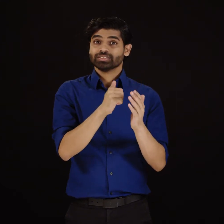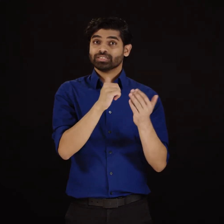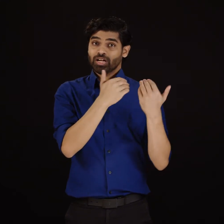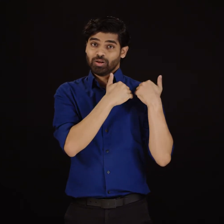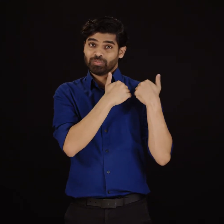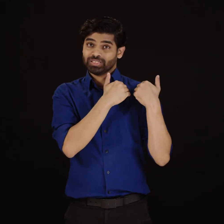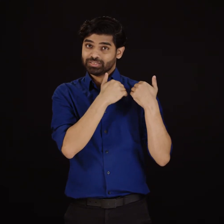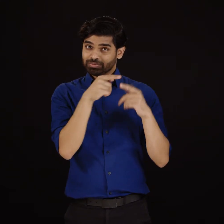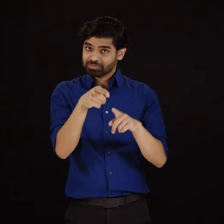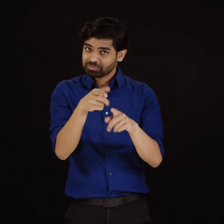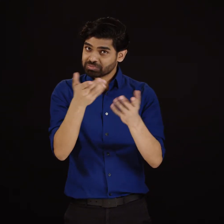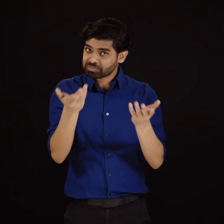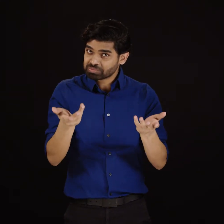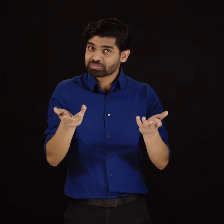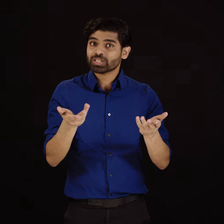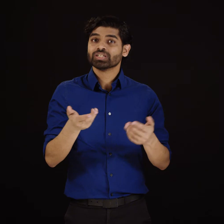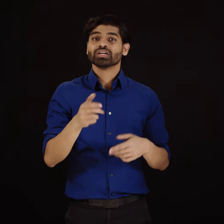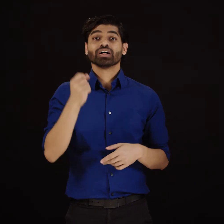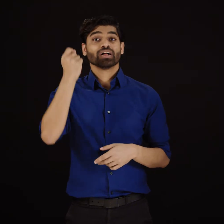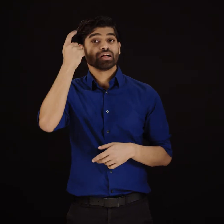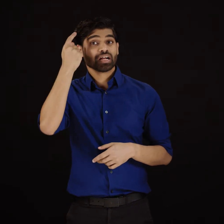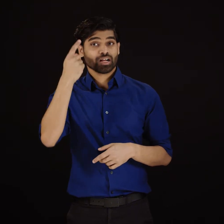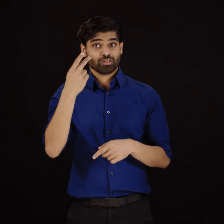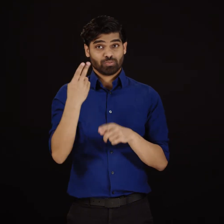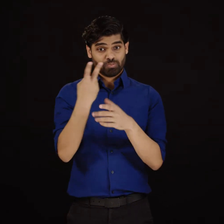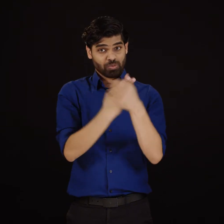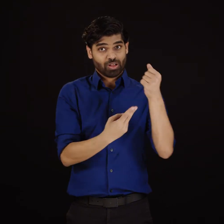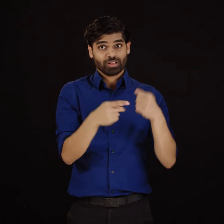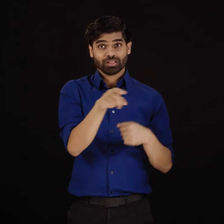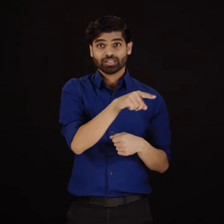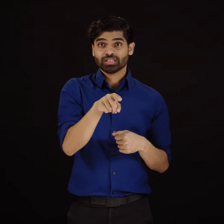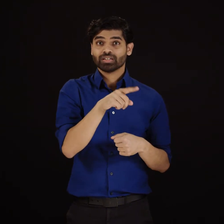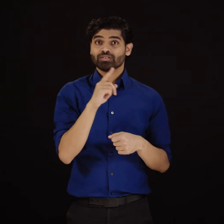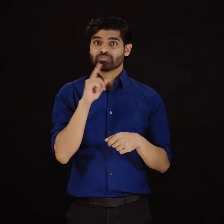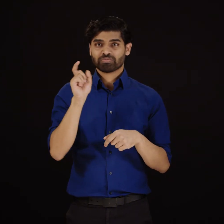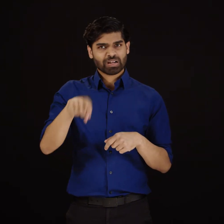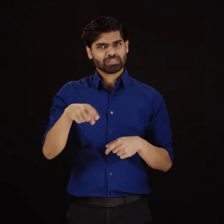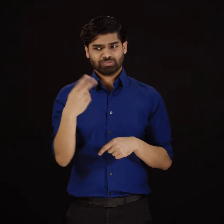the service or contract. For example, a device user could be an employee of a